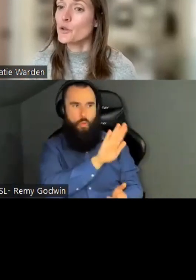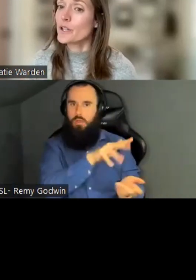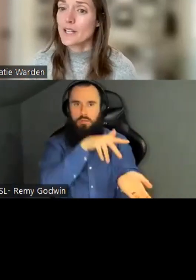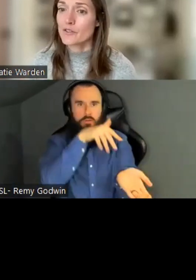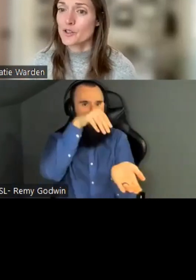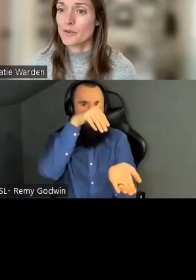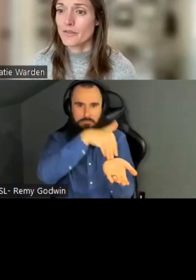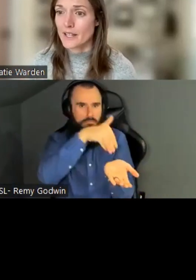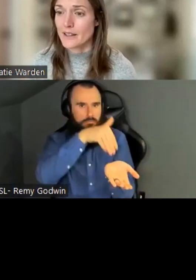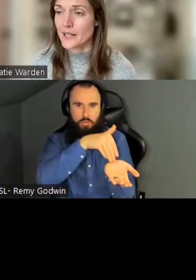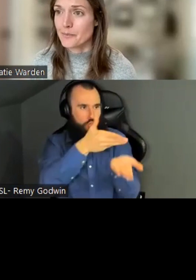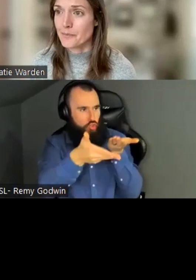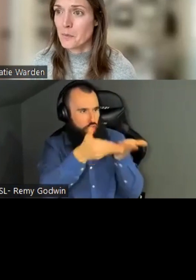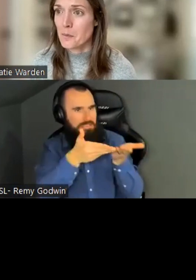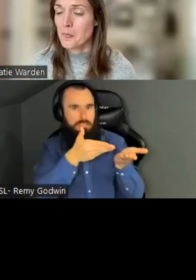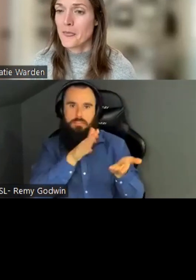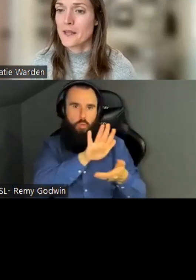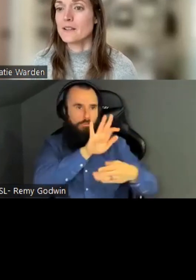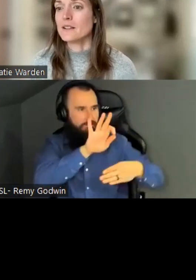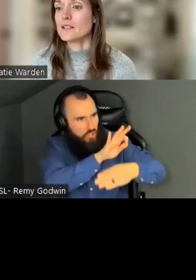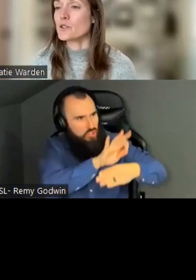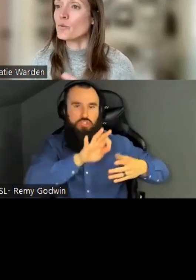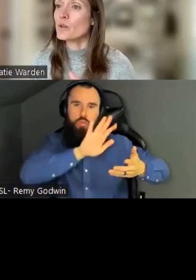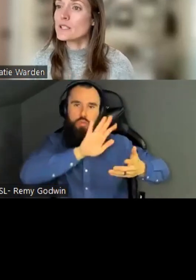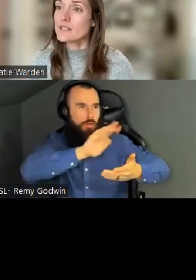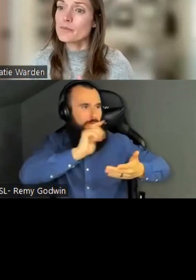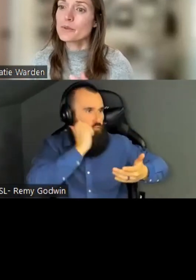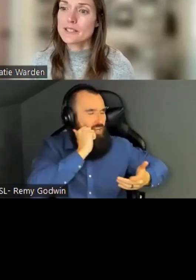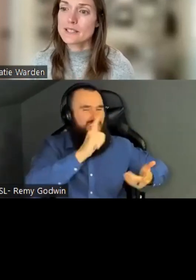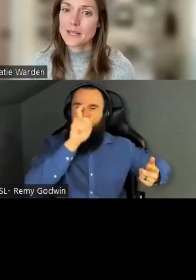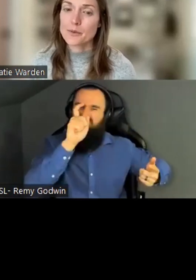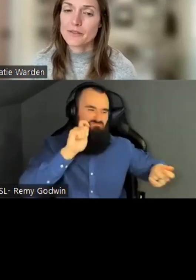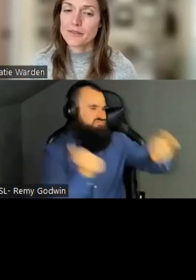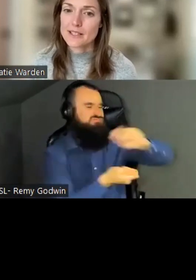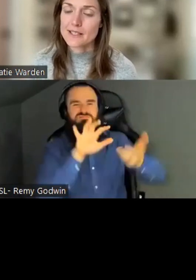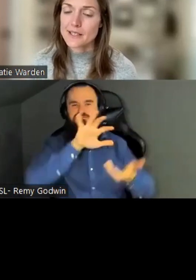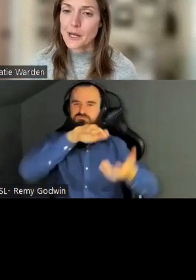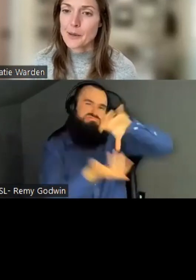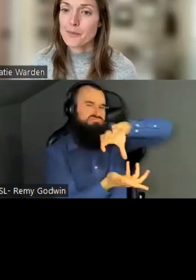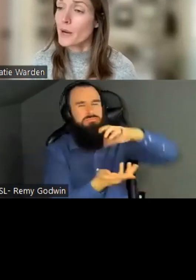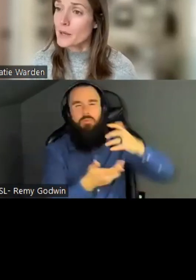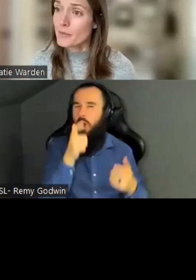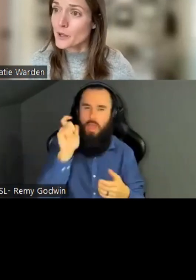you wouldn't have to provide that. So one simple example of this might be